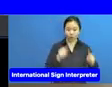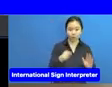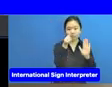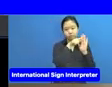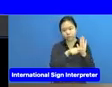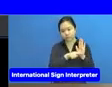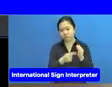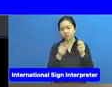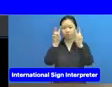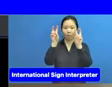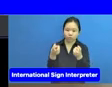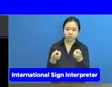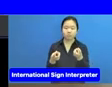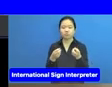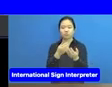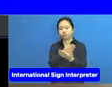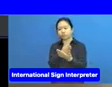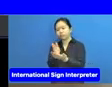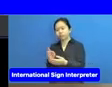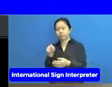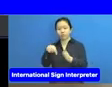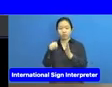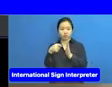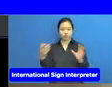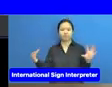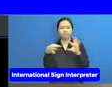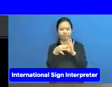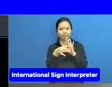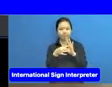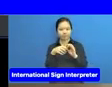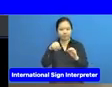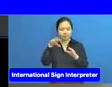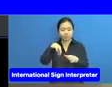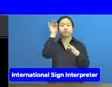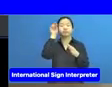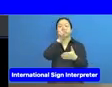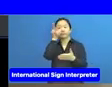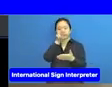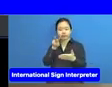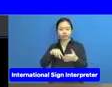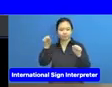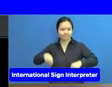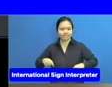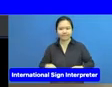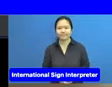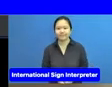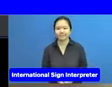on our website where we in share the inspiring journeys of the projects that were selected in the pilot.